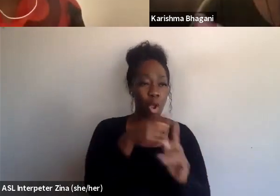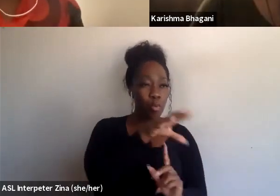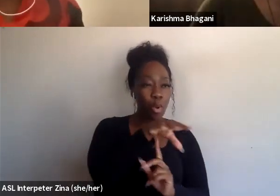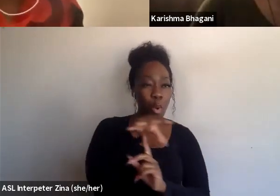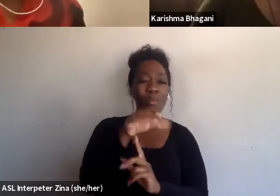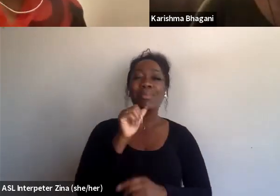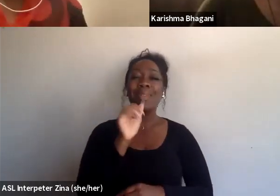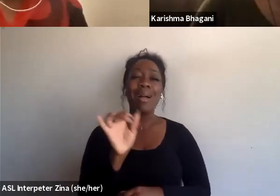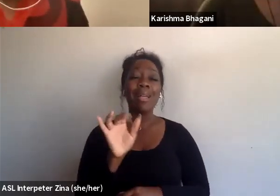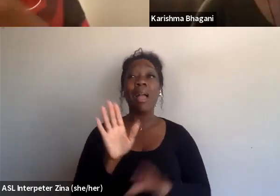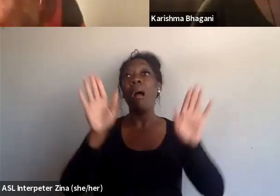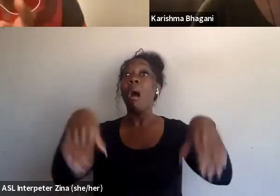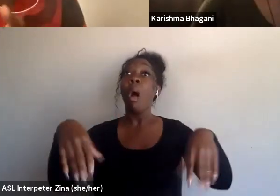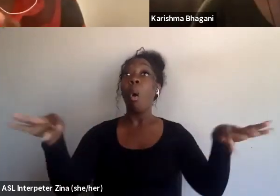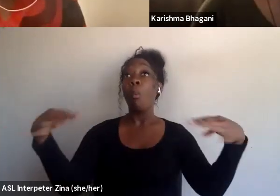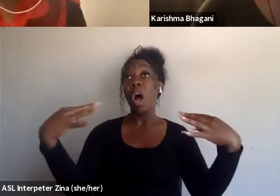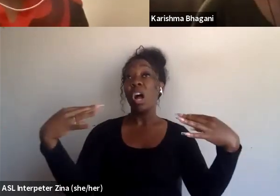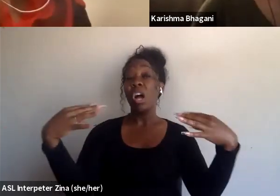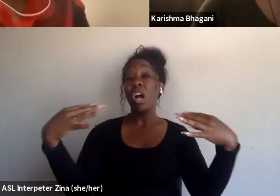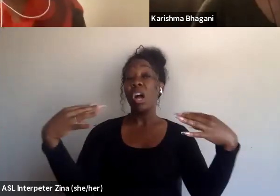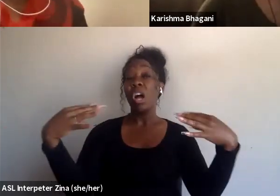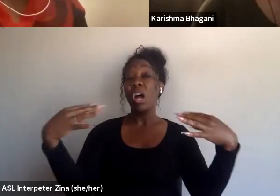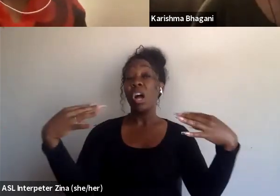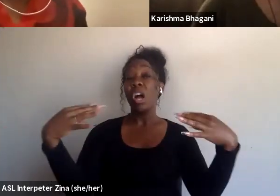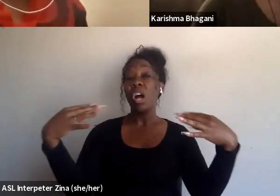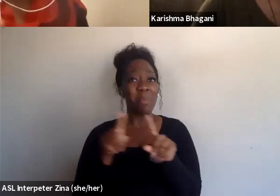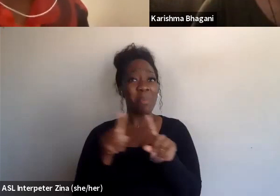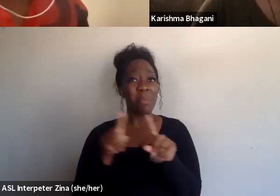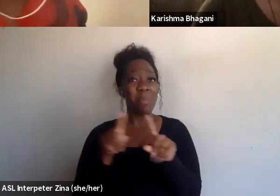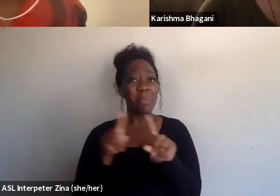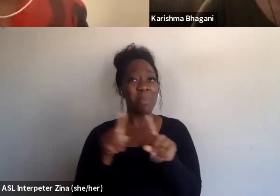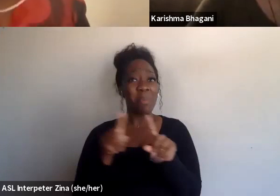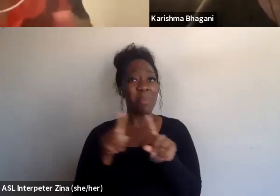hey, actually, this is a show we've done and we've recorded here's a snippet